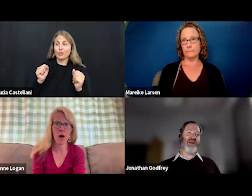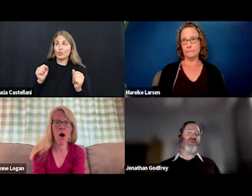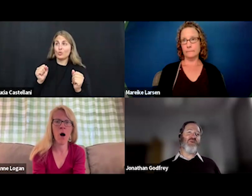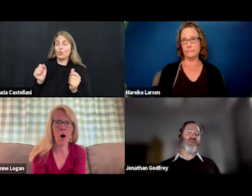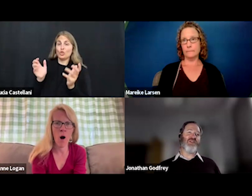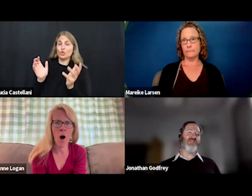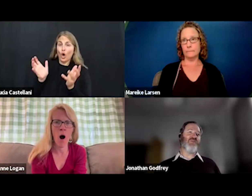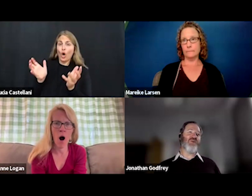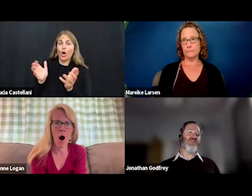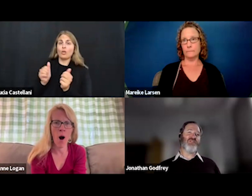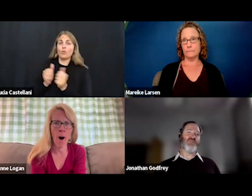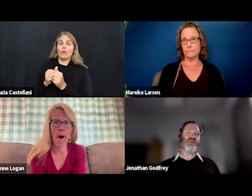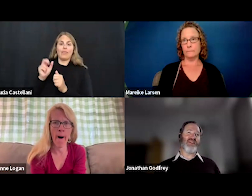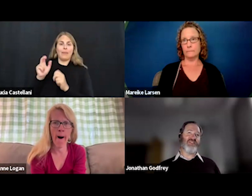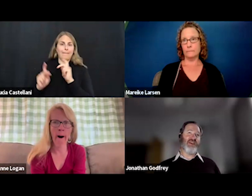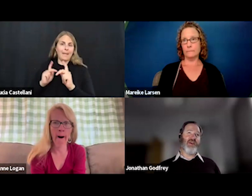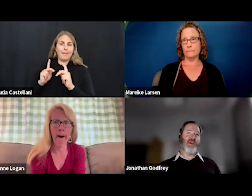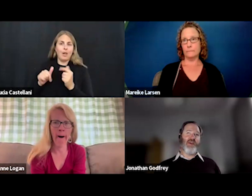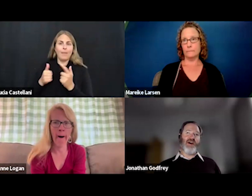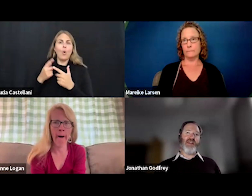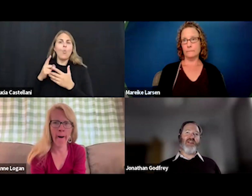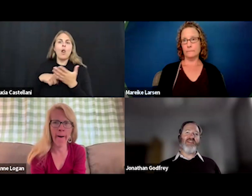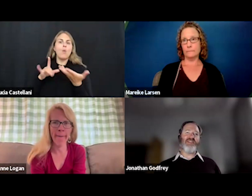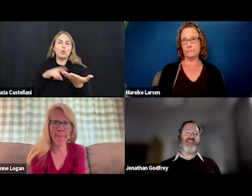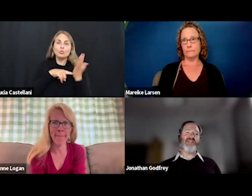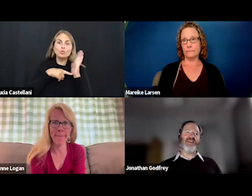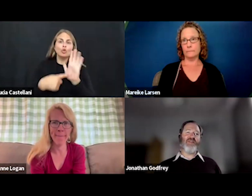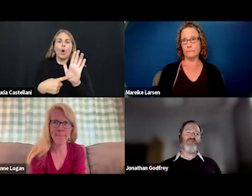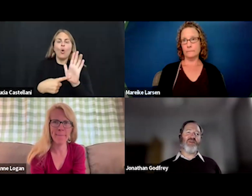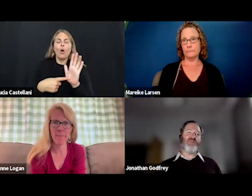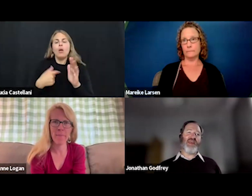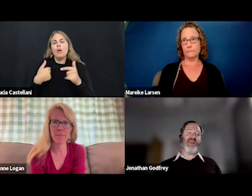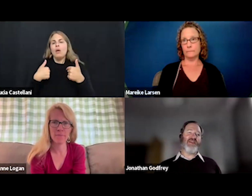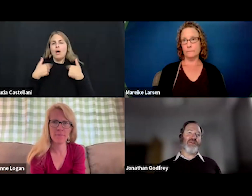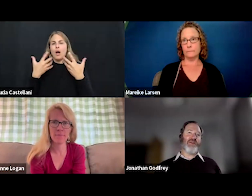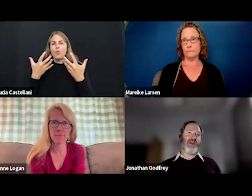about what it is I want to depict, I'd like to cut out the middleman.